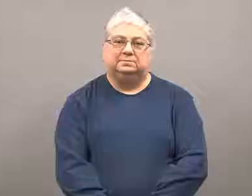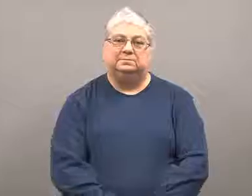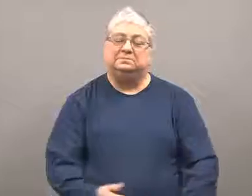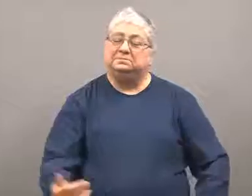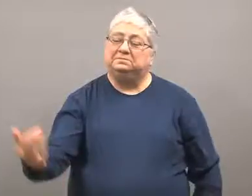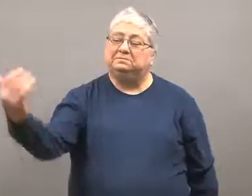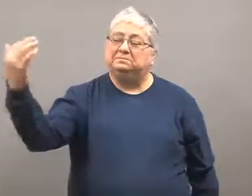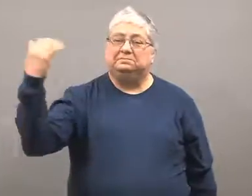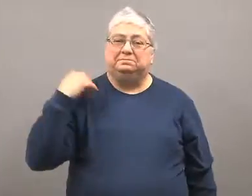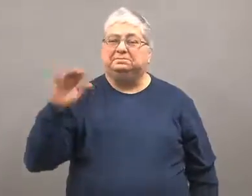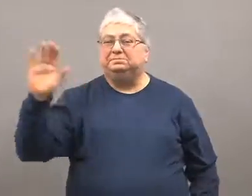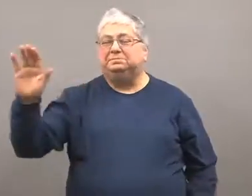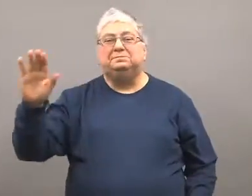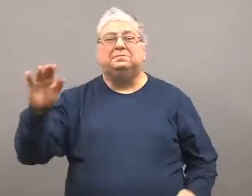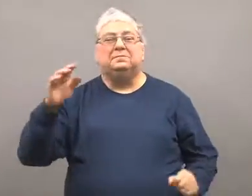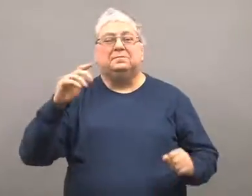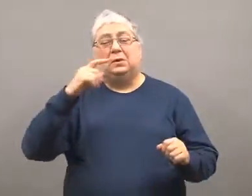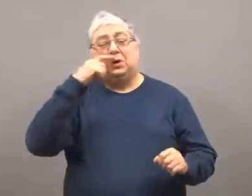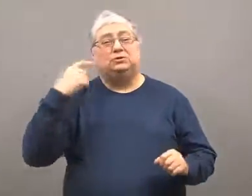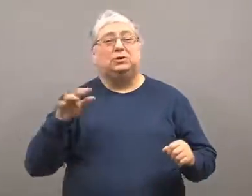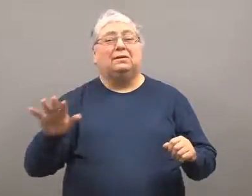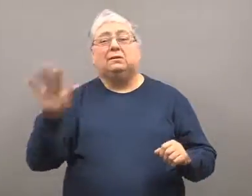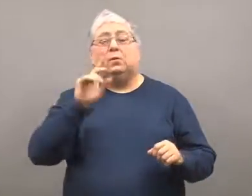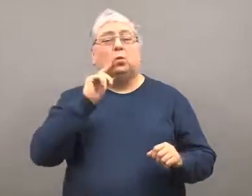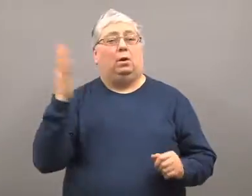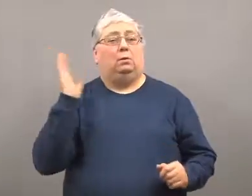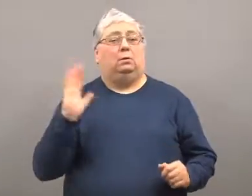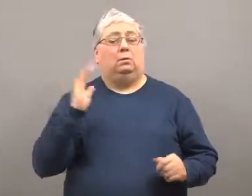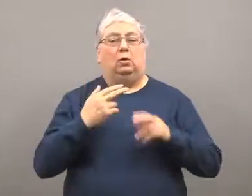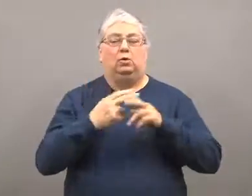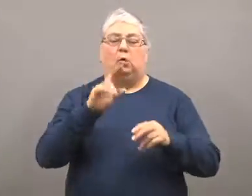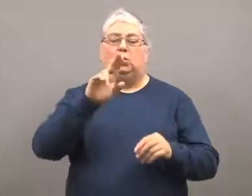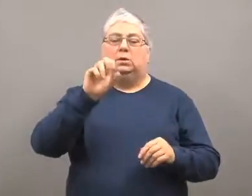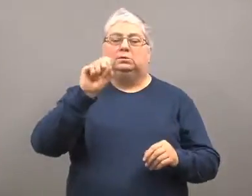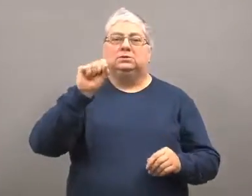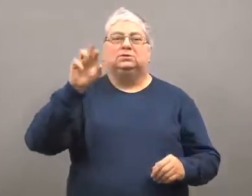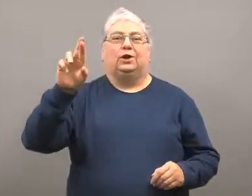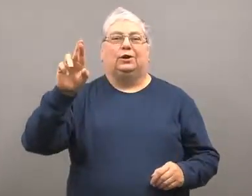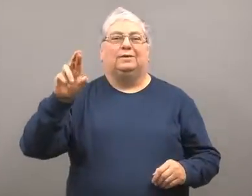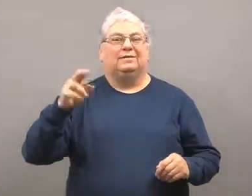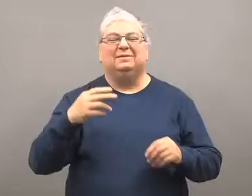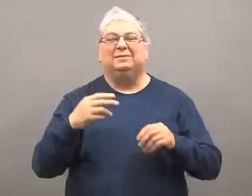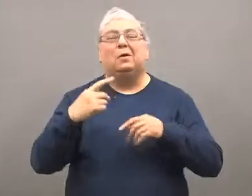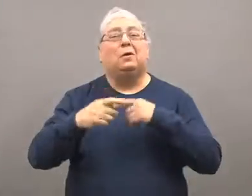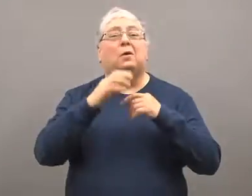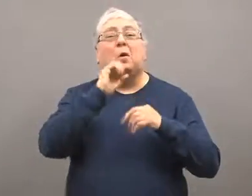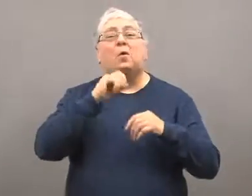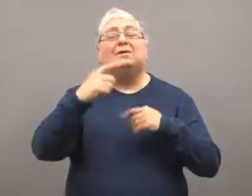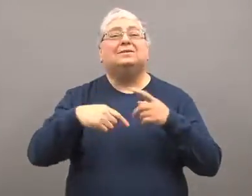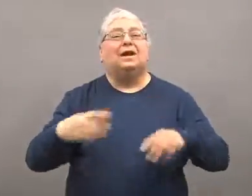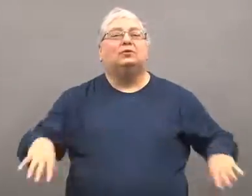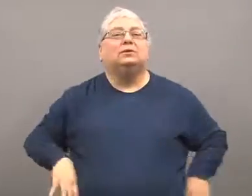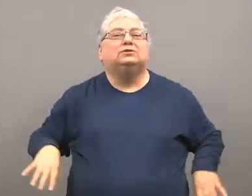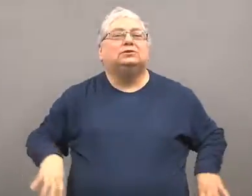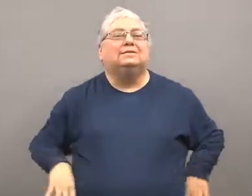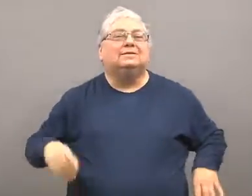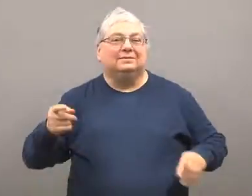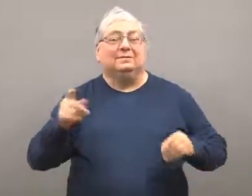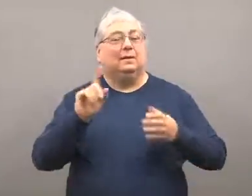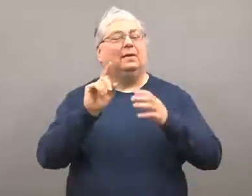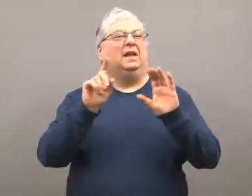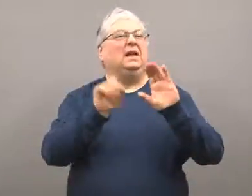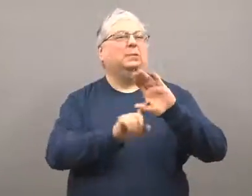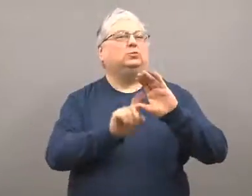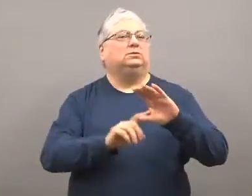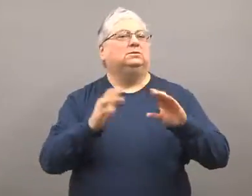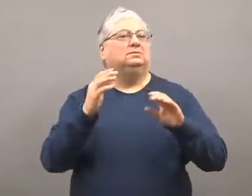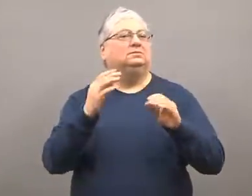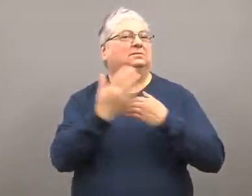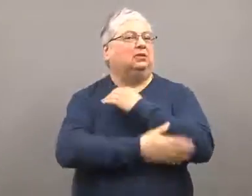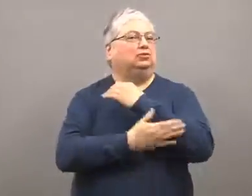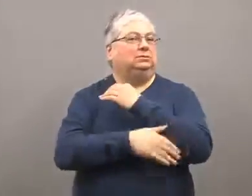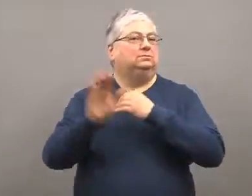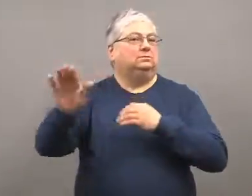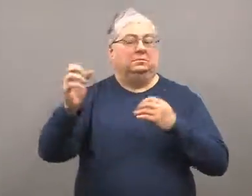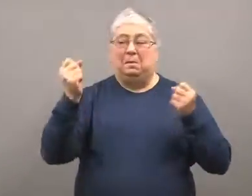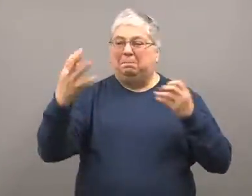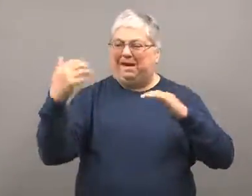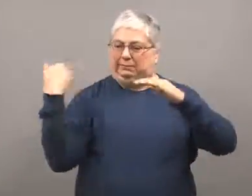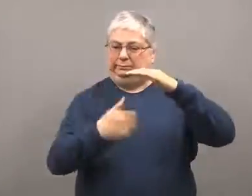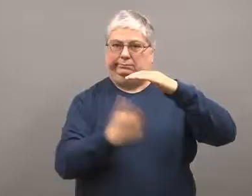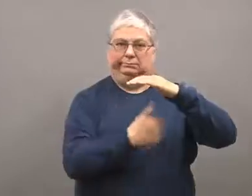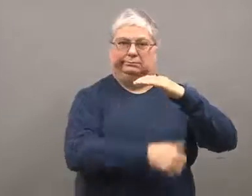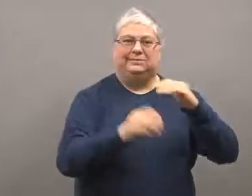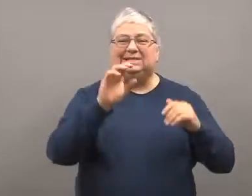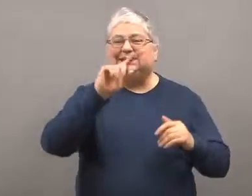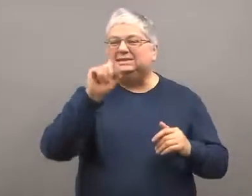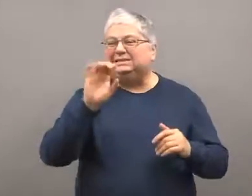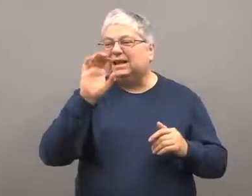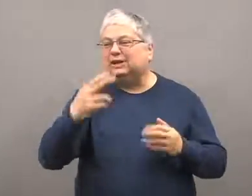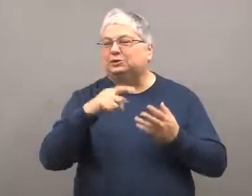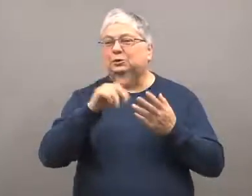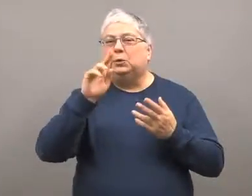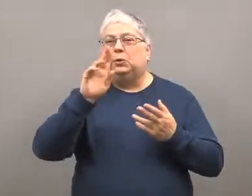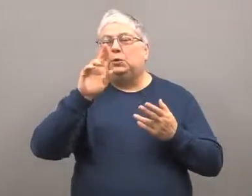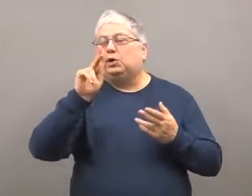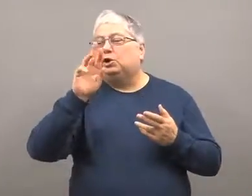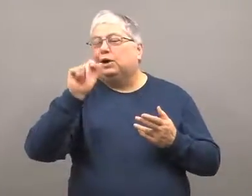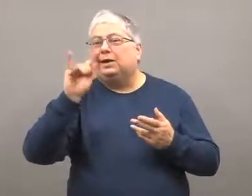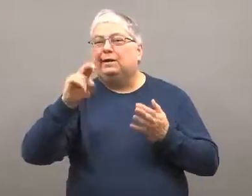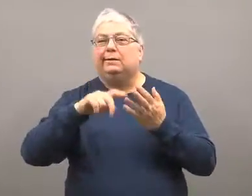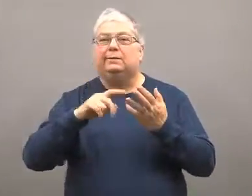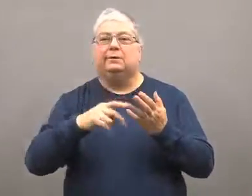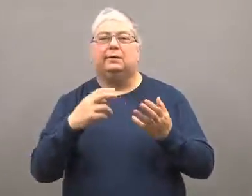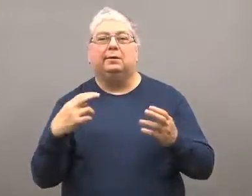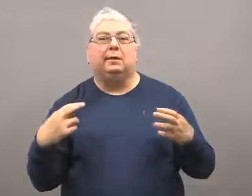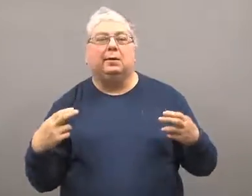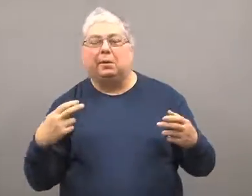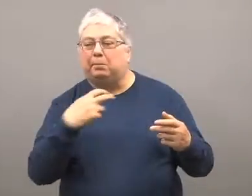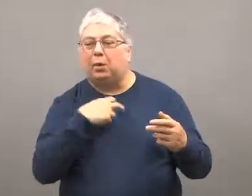Years ago, Russia was actually the USSR, and it was signed like this.